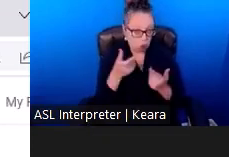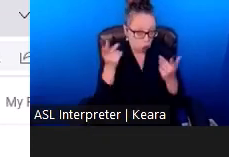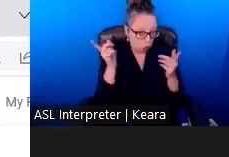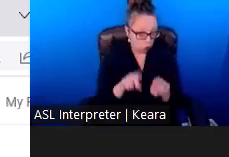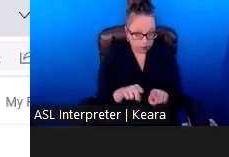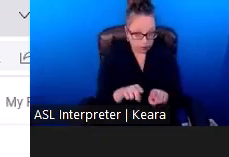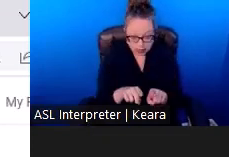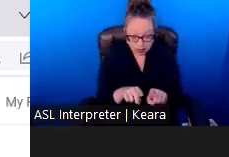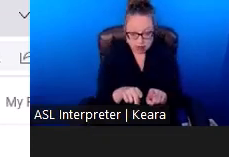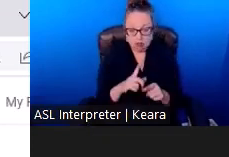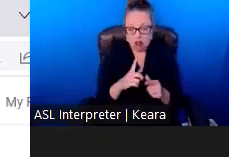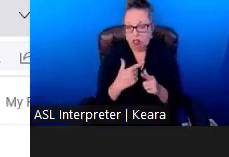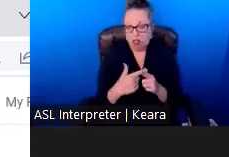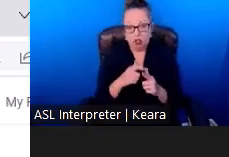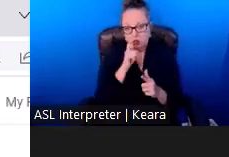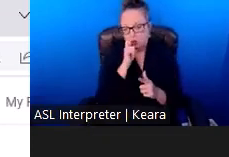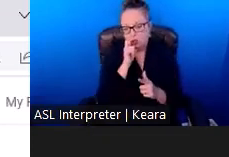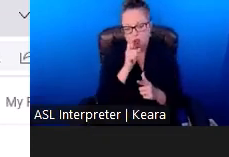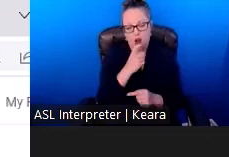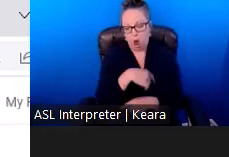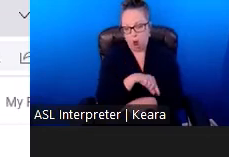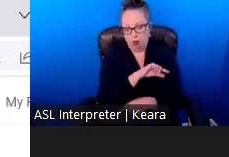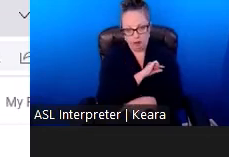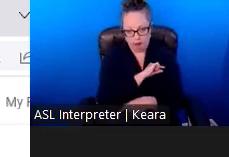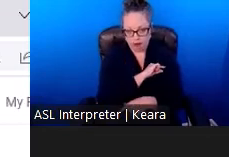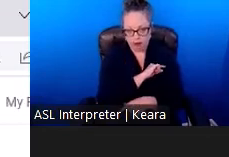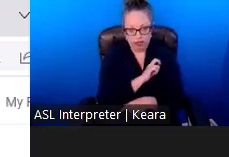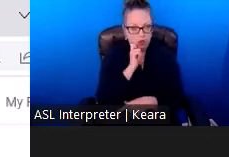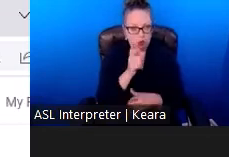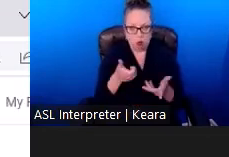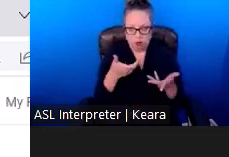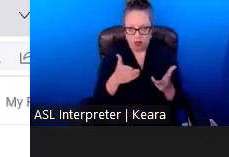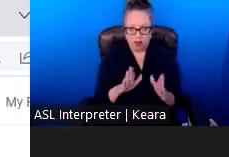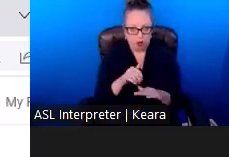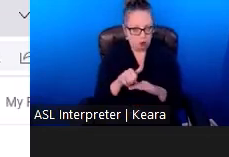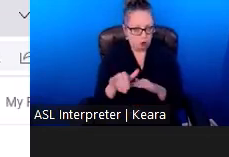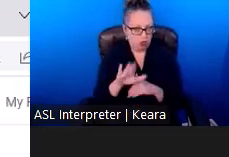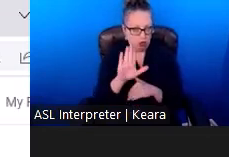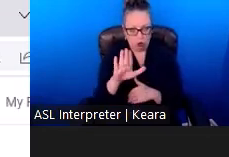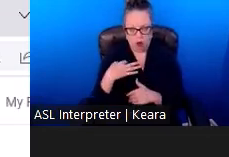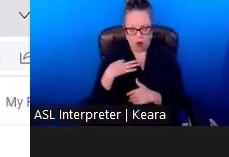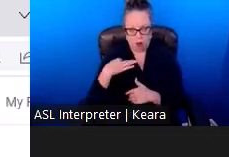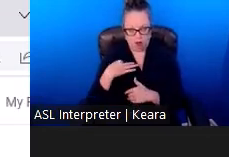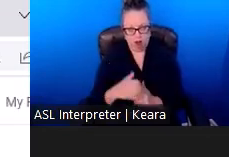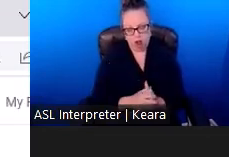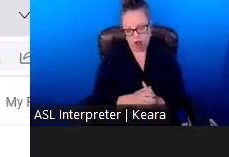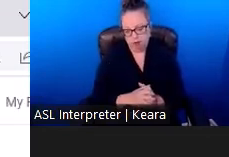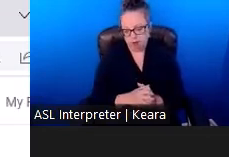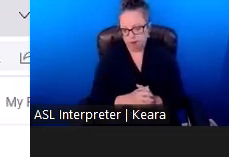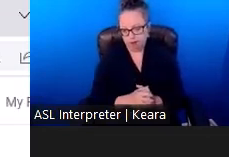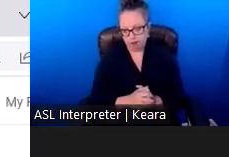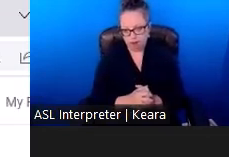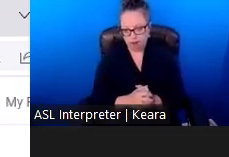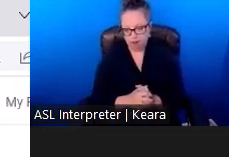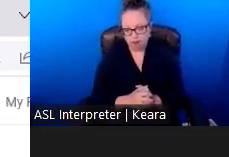are not considered eligible and will not be allowed to submit their applications.